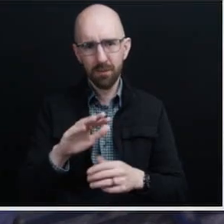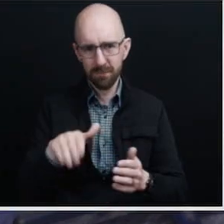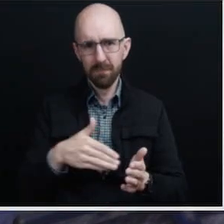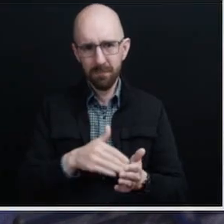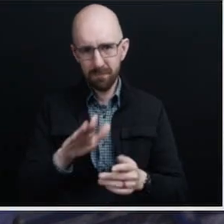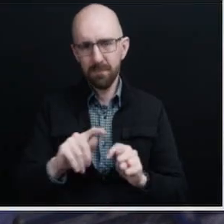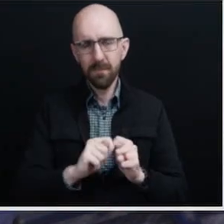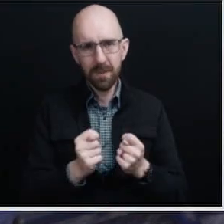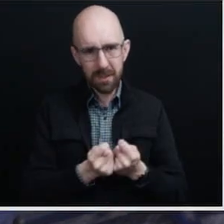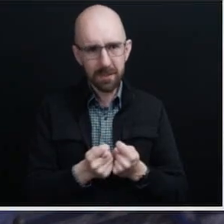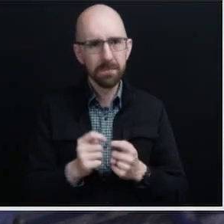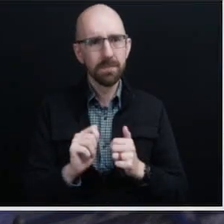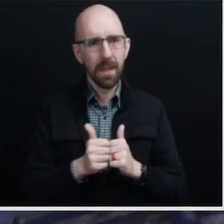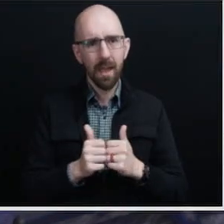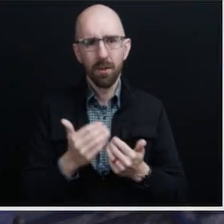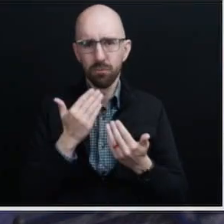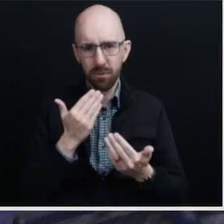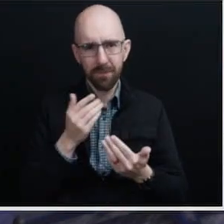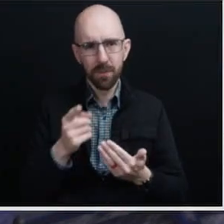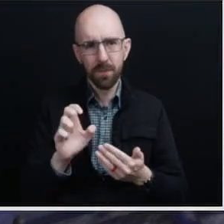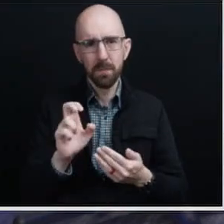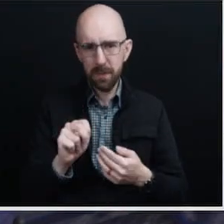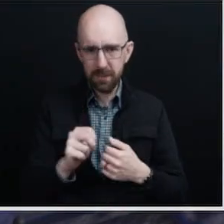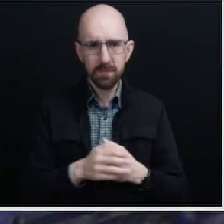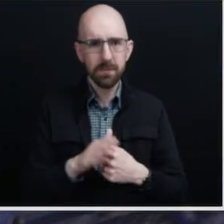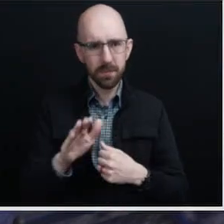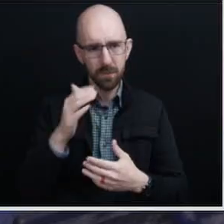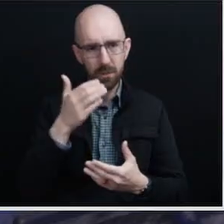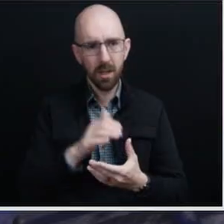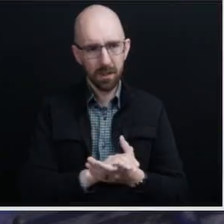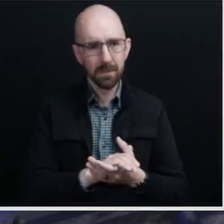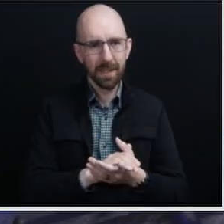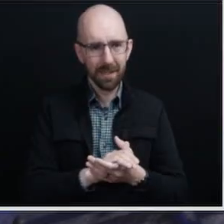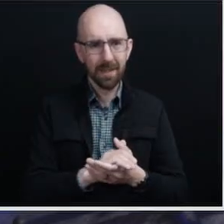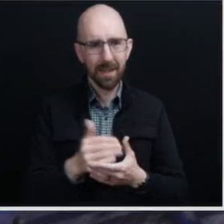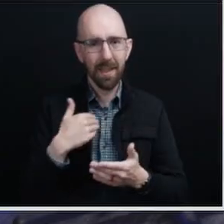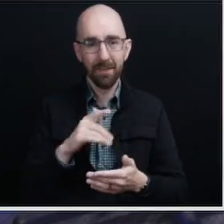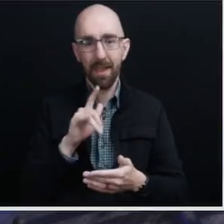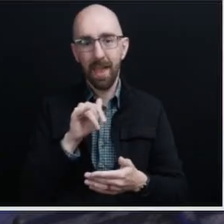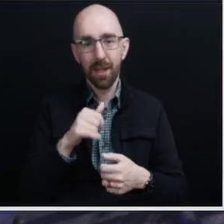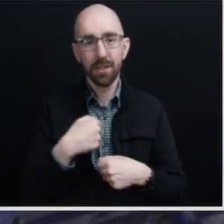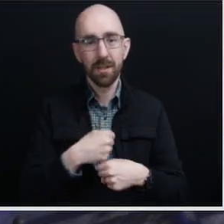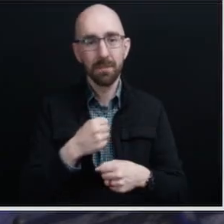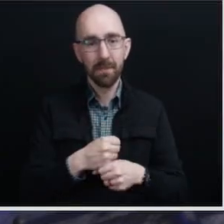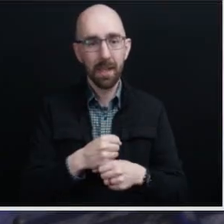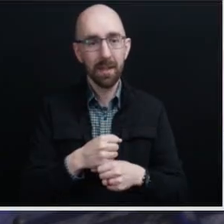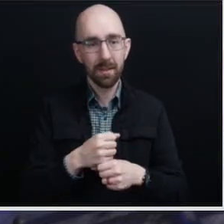um how grateful that you have been and you and your husband have actually made a sizable um to